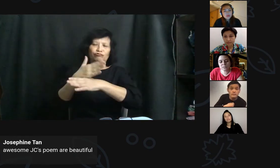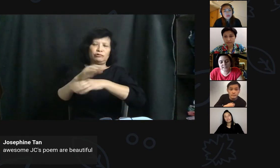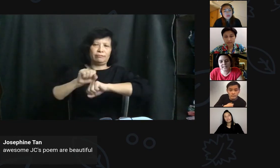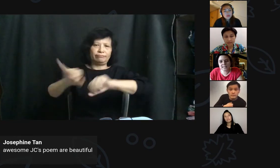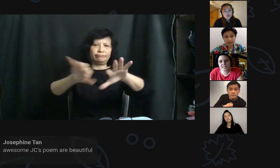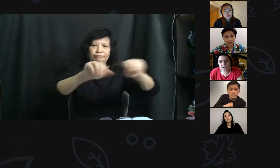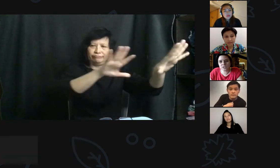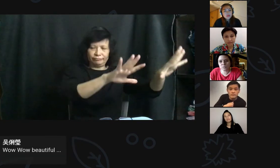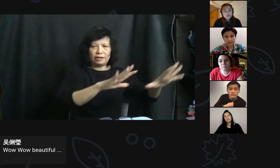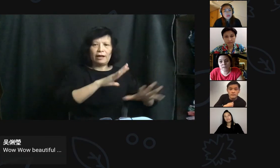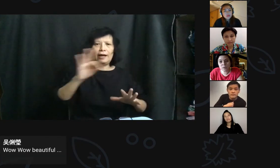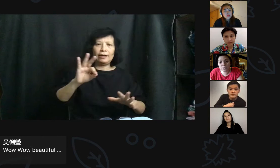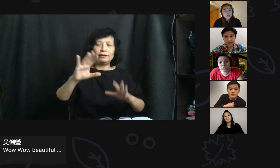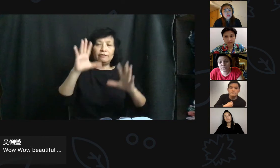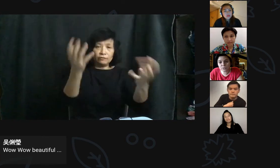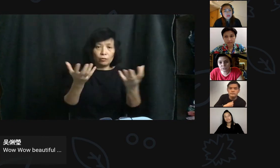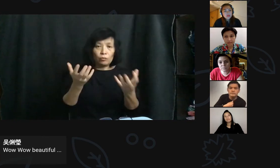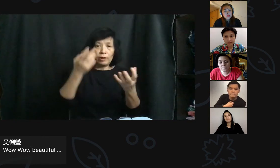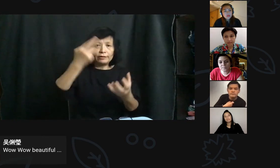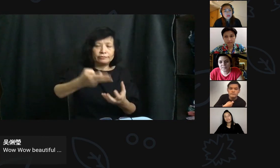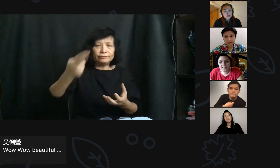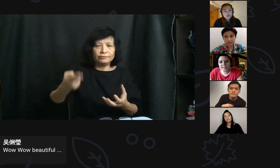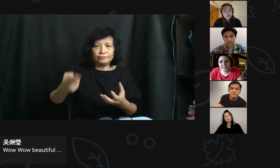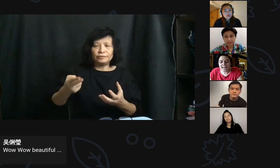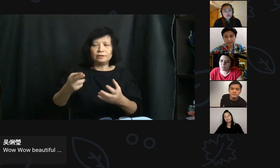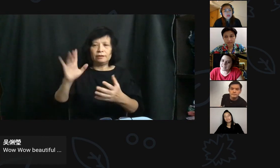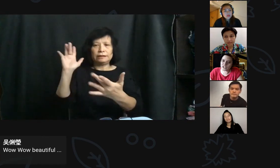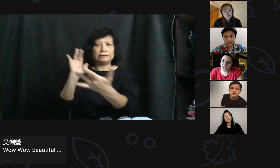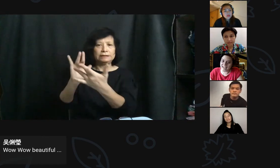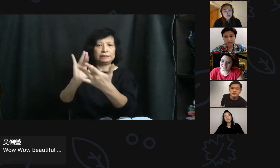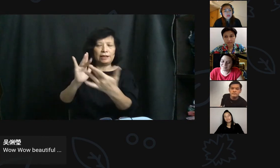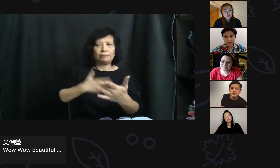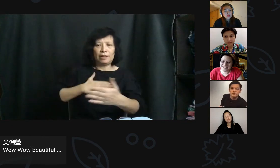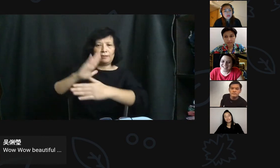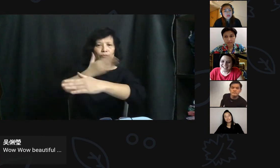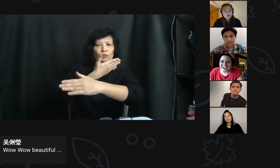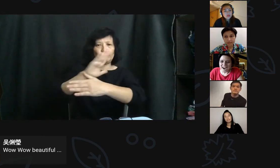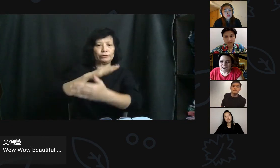please get in touch with My Poetry School and we can chat.